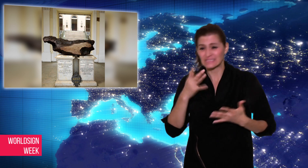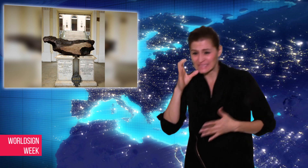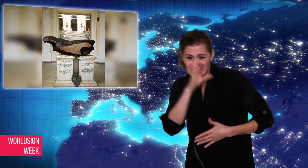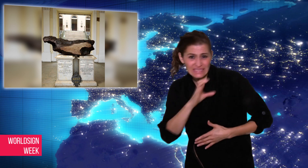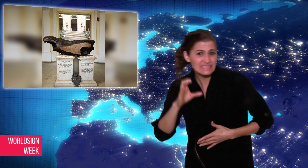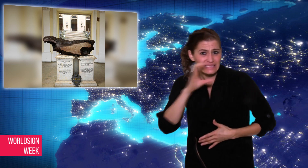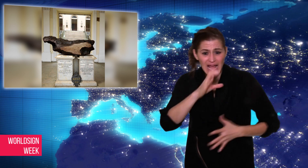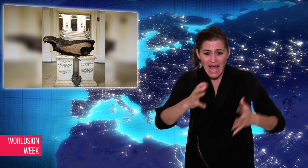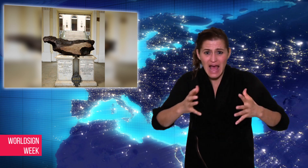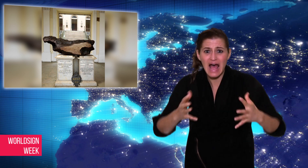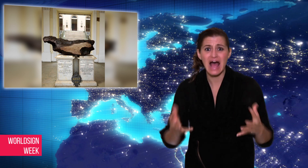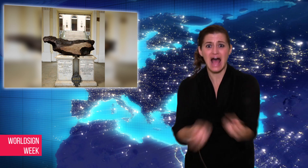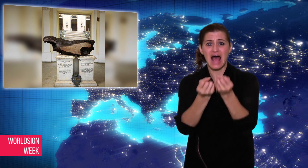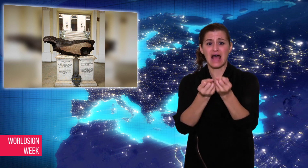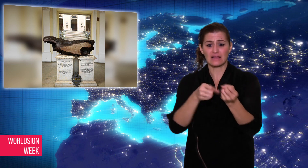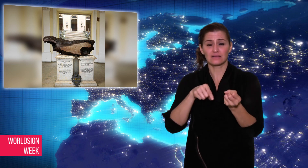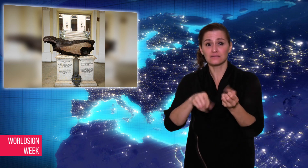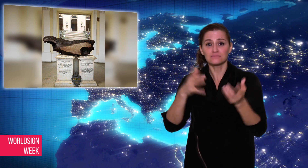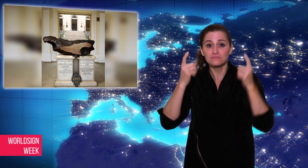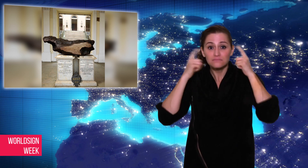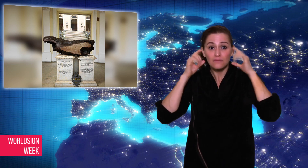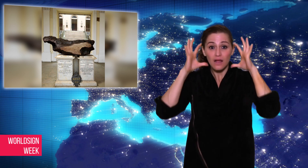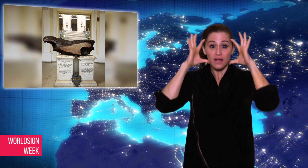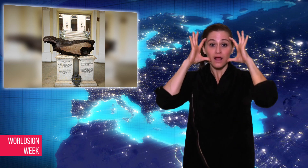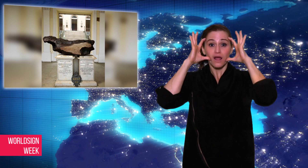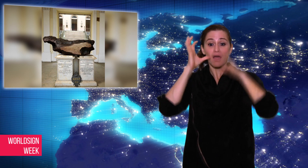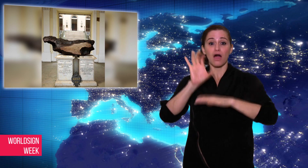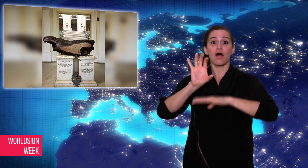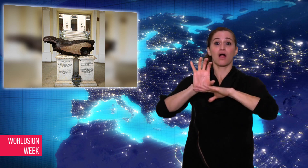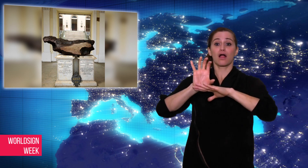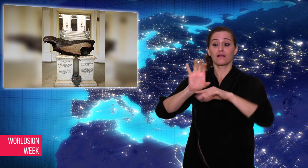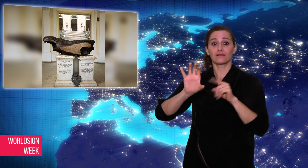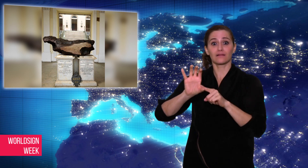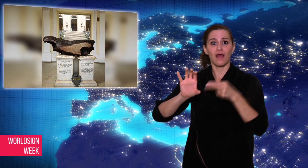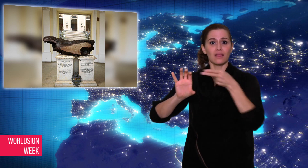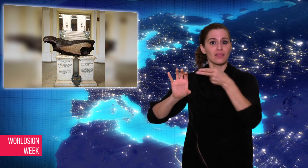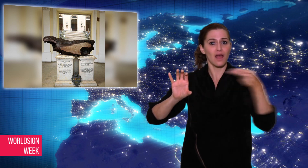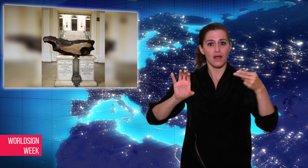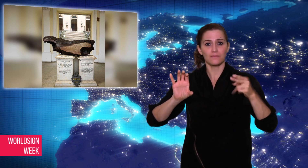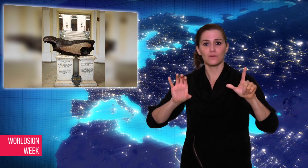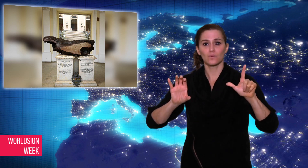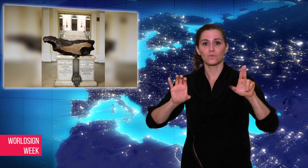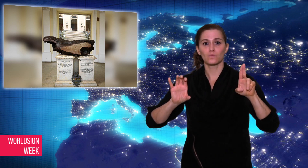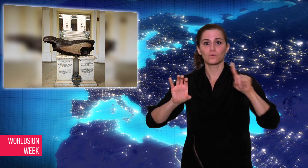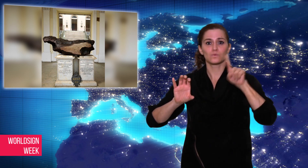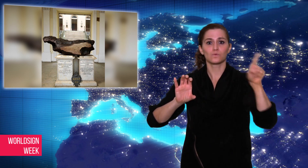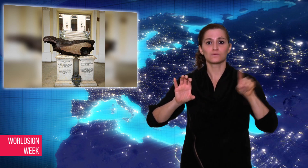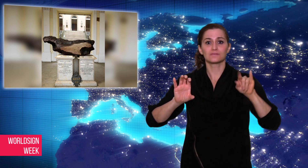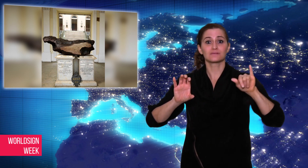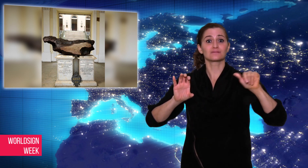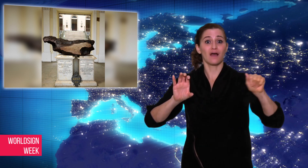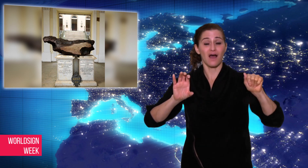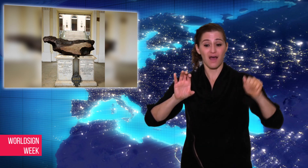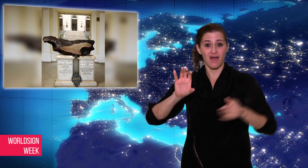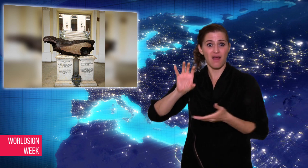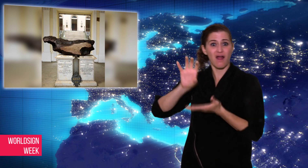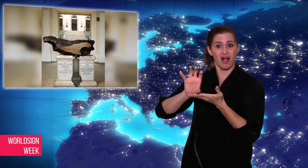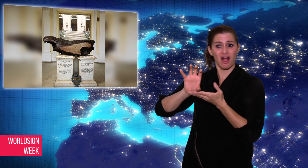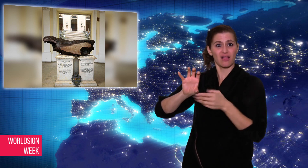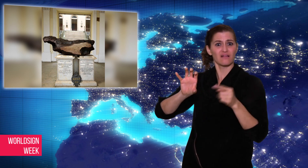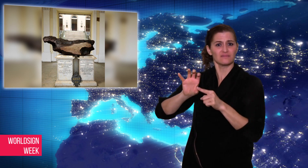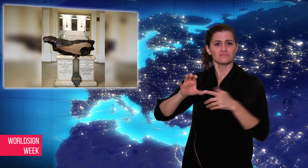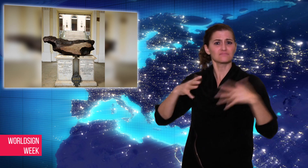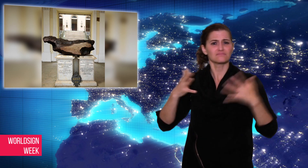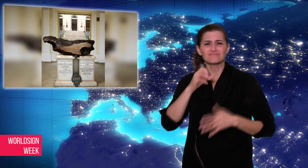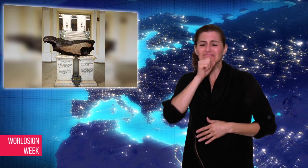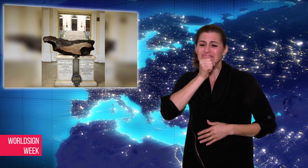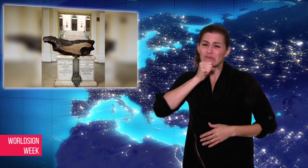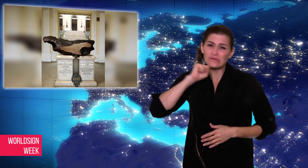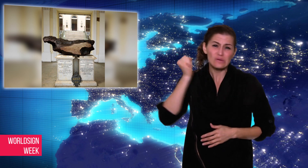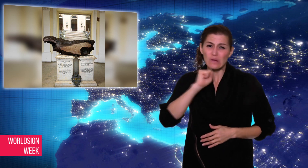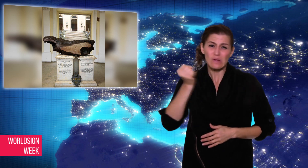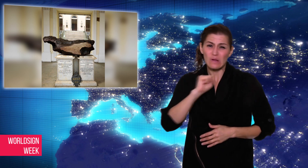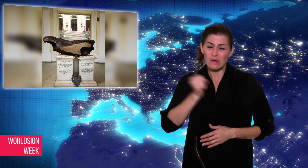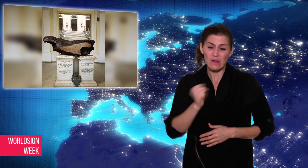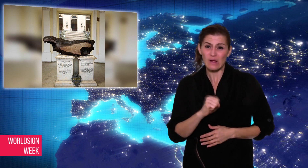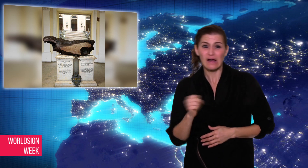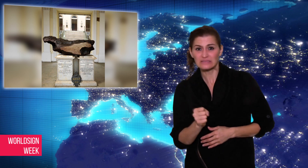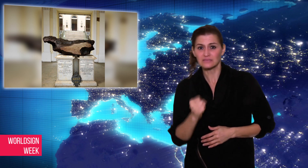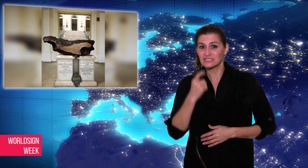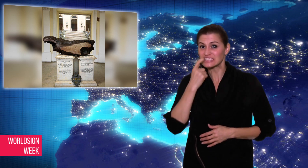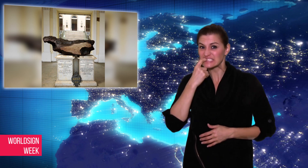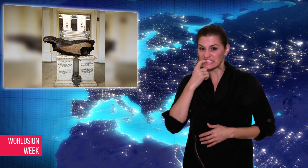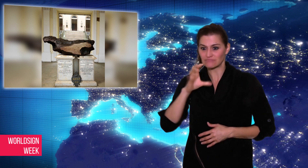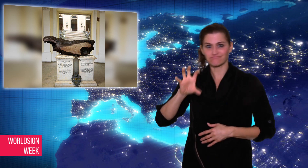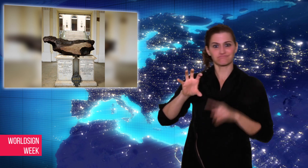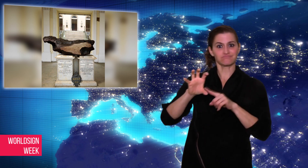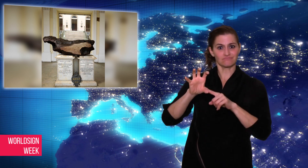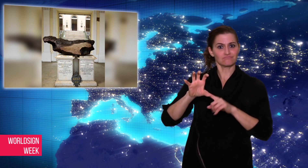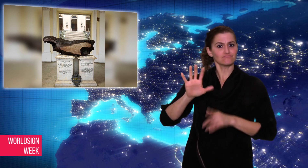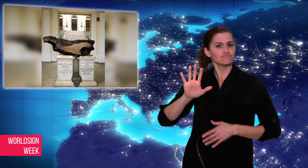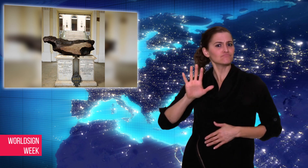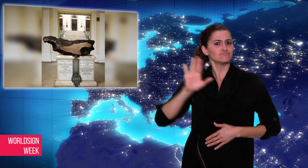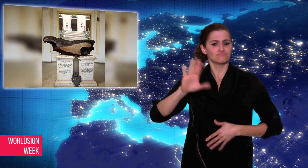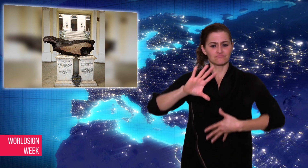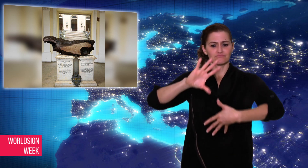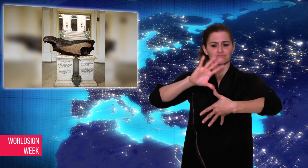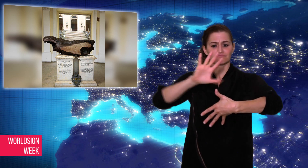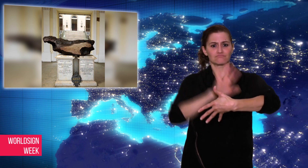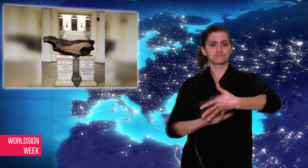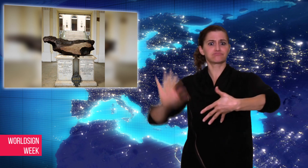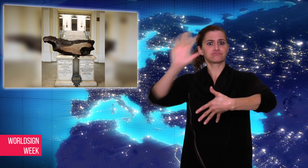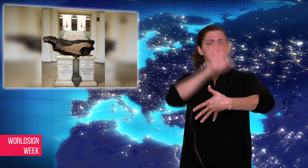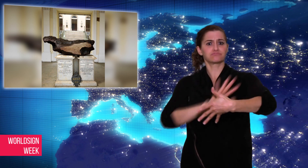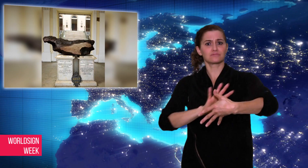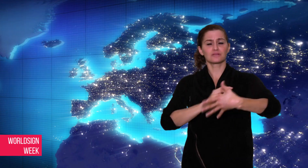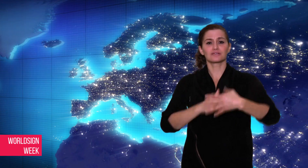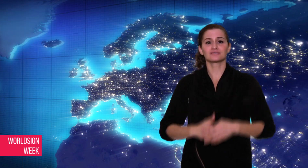fossil in the Americas.